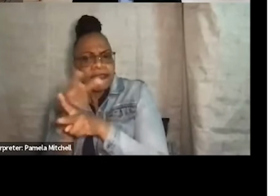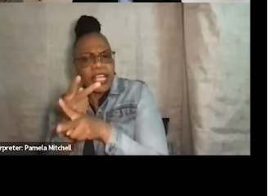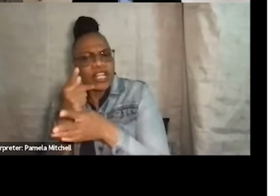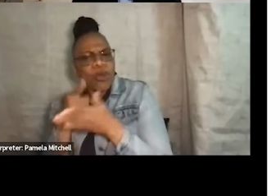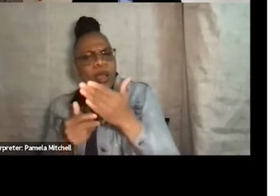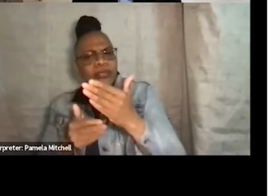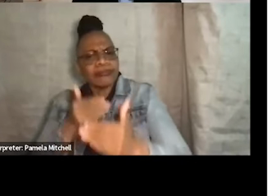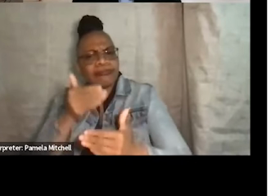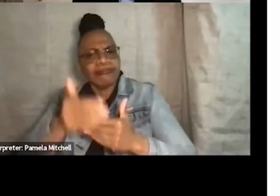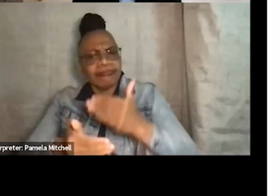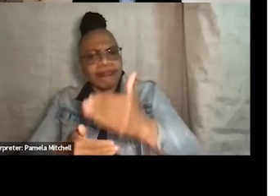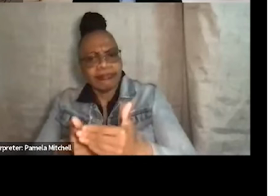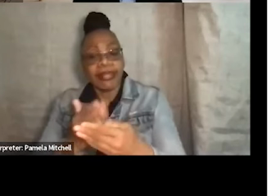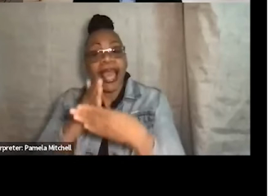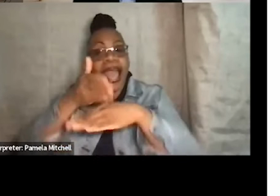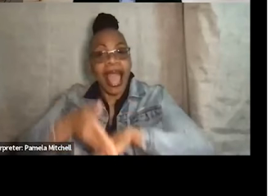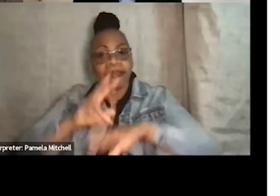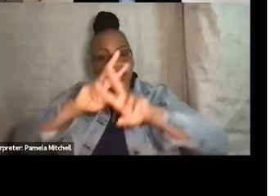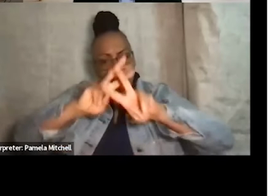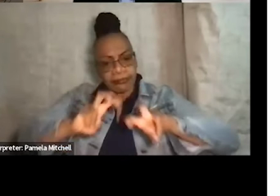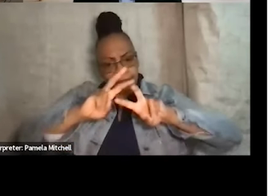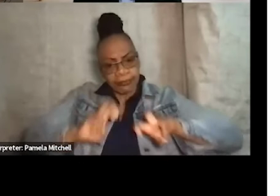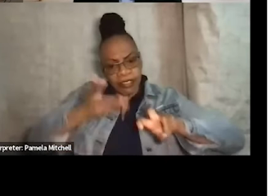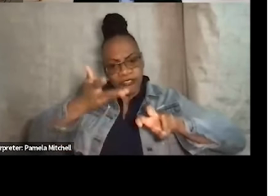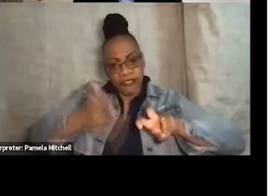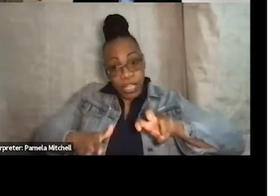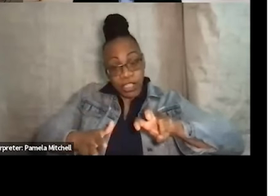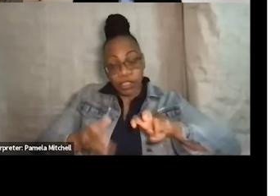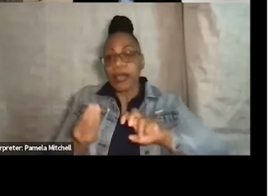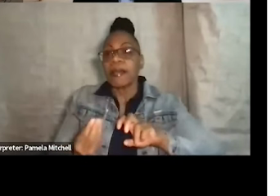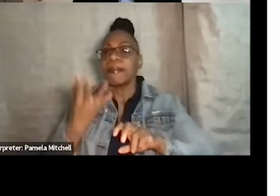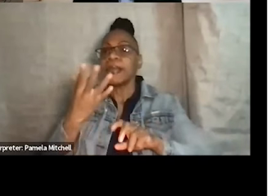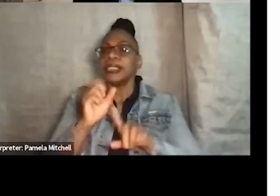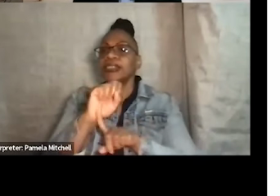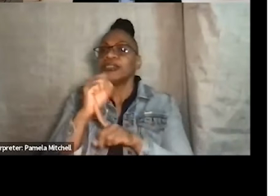after doing their assessments. In many cases, the individual can be deescalated